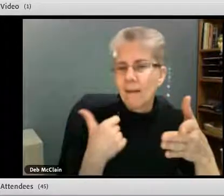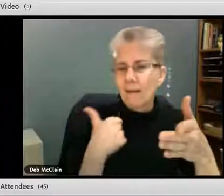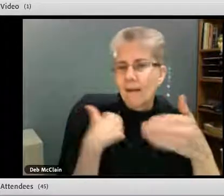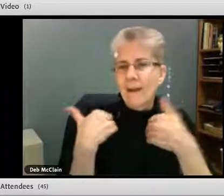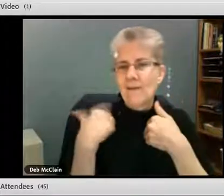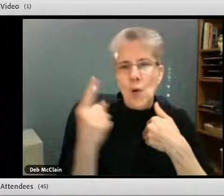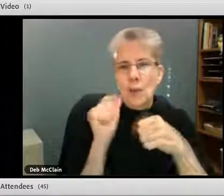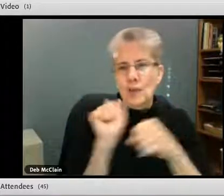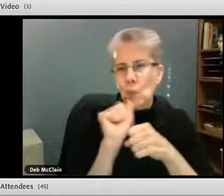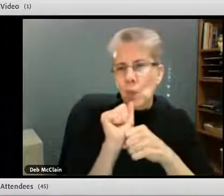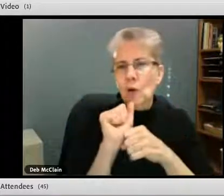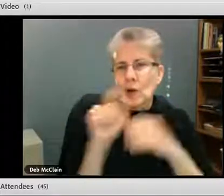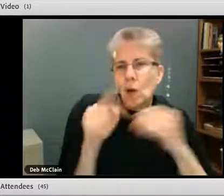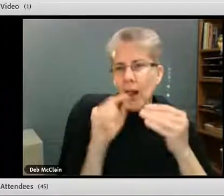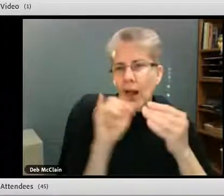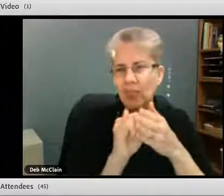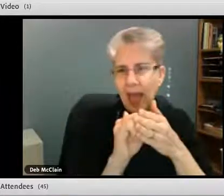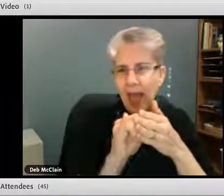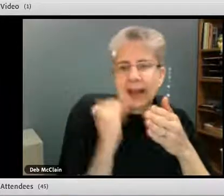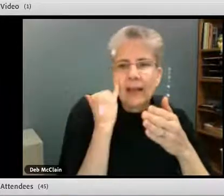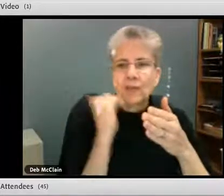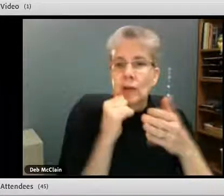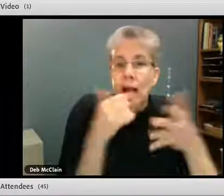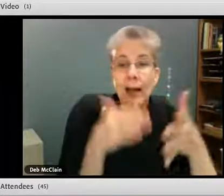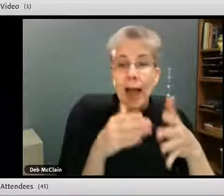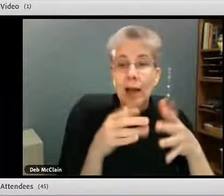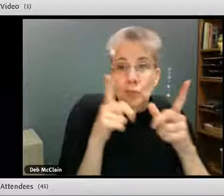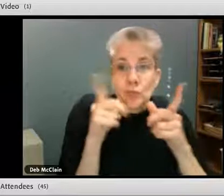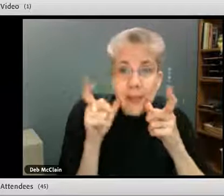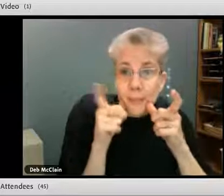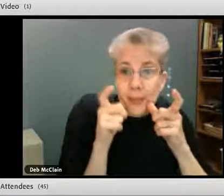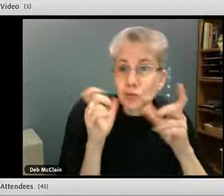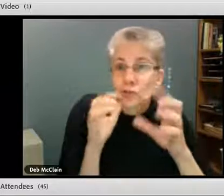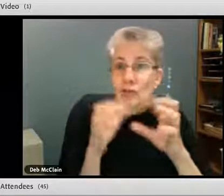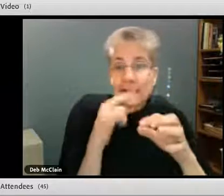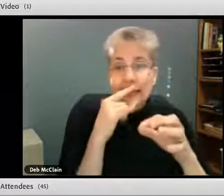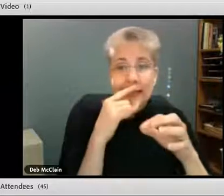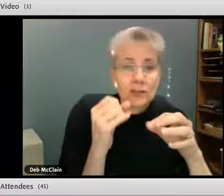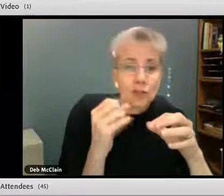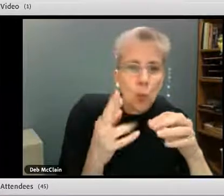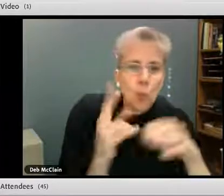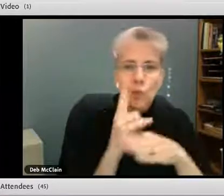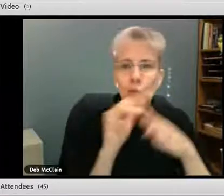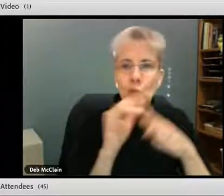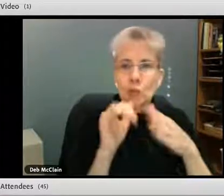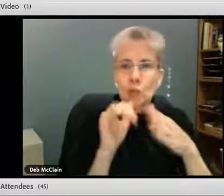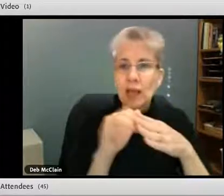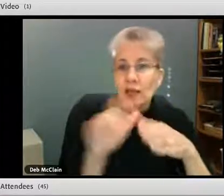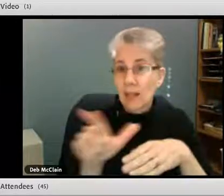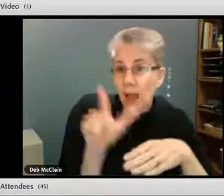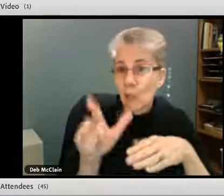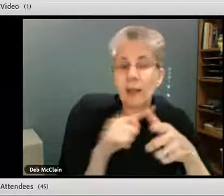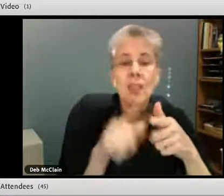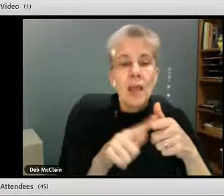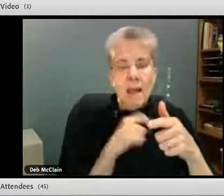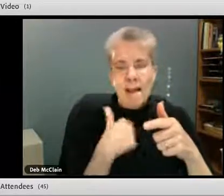If you're not allowed to take pictures of kids or users at your library, I know one library that uses a stuffed animal.